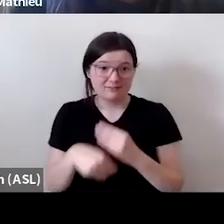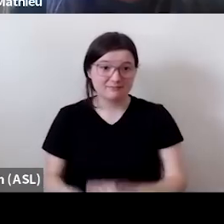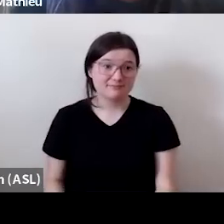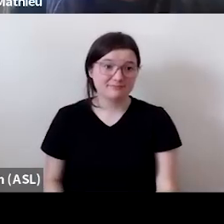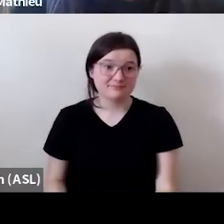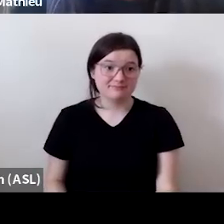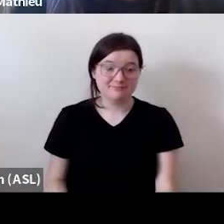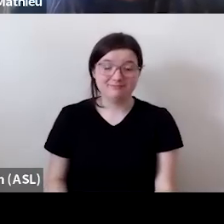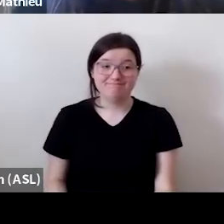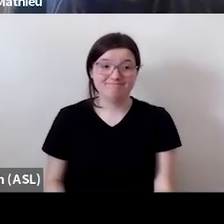I think that was a great answer.